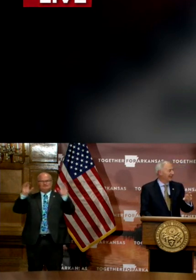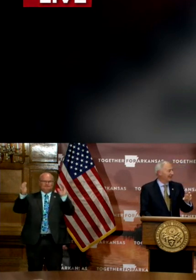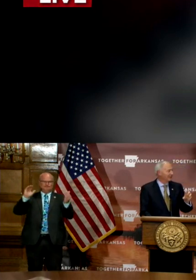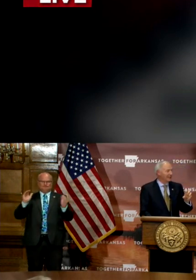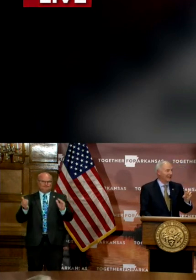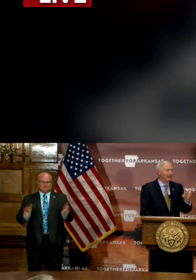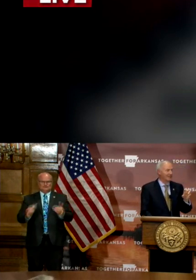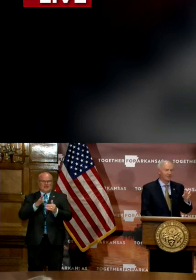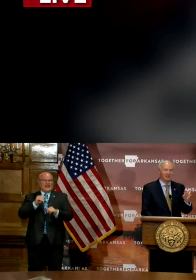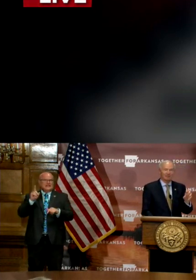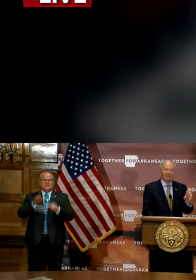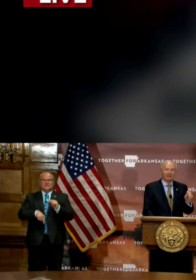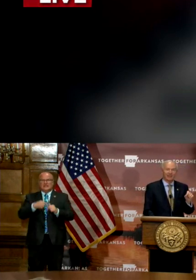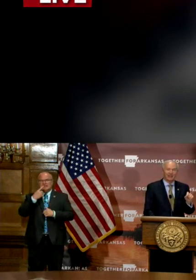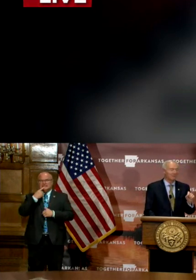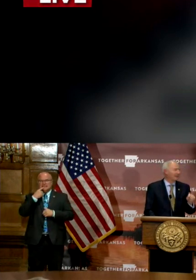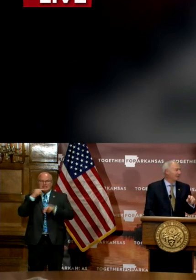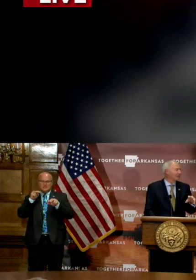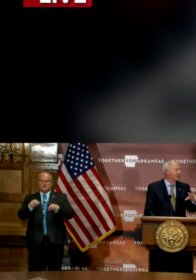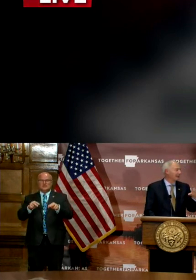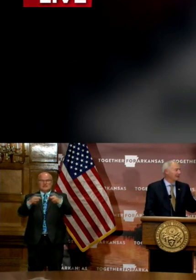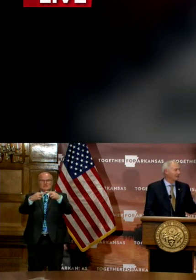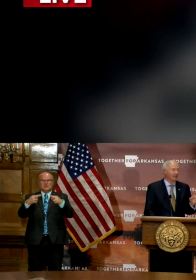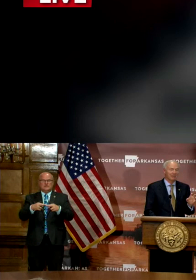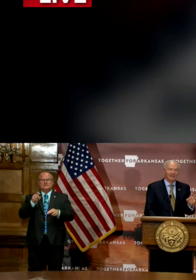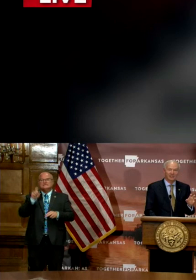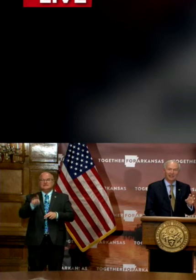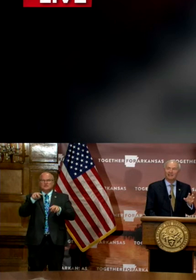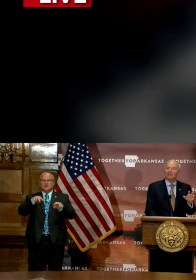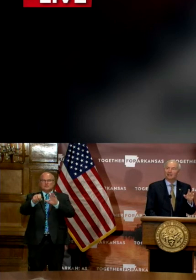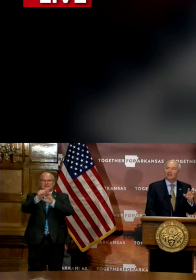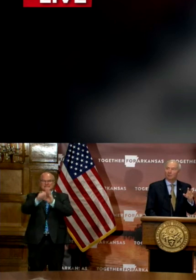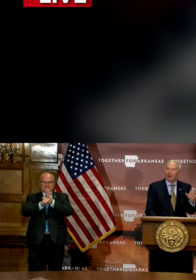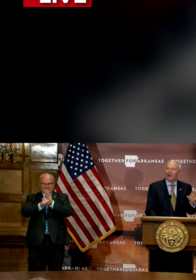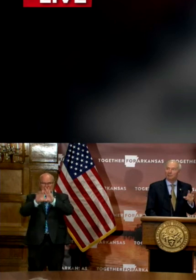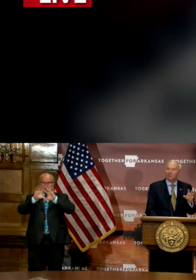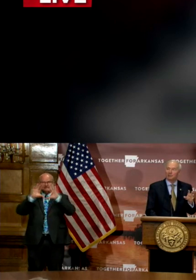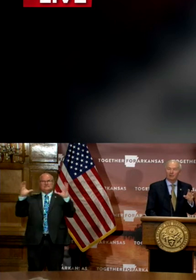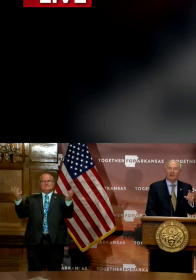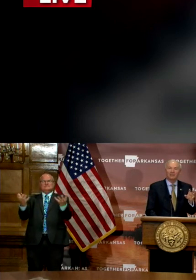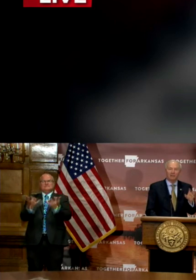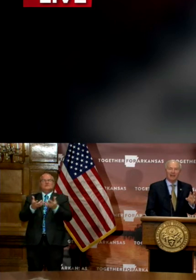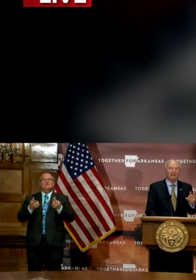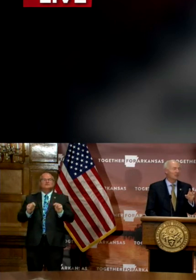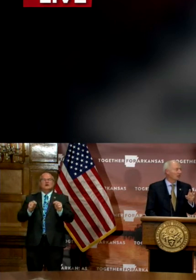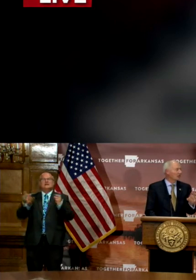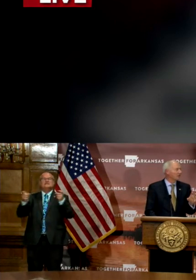METRO REGION. EVERY REGION HAS A DIFFERENT AND YOU CANNOT JUST SIMPLY LOOK